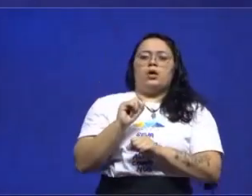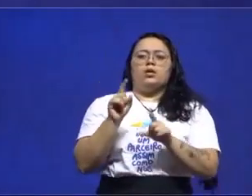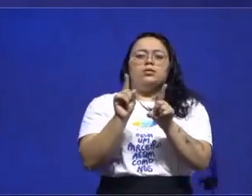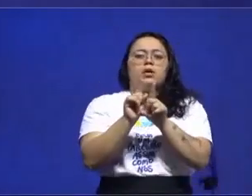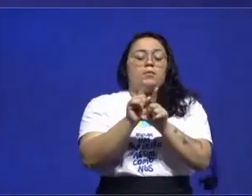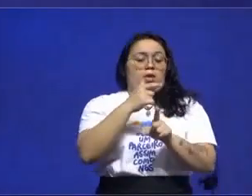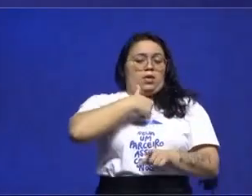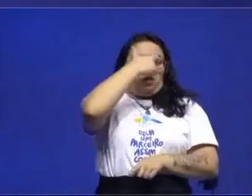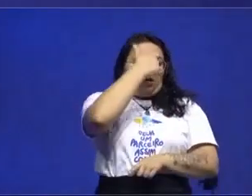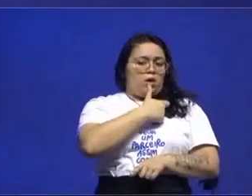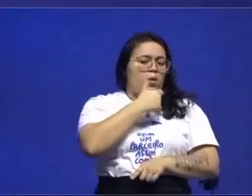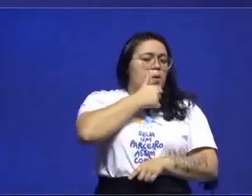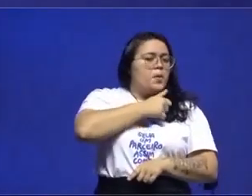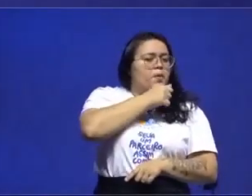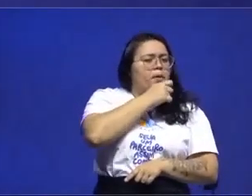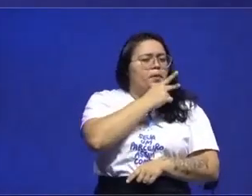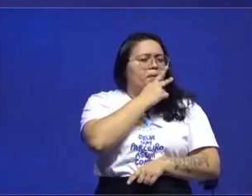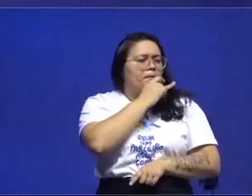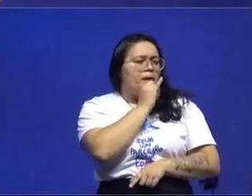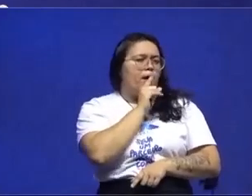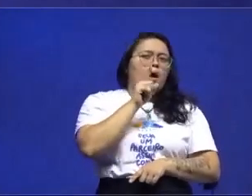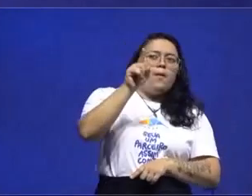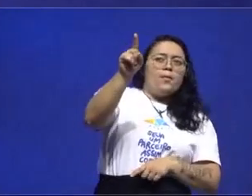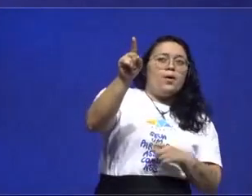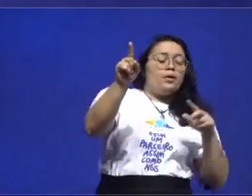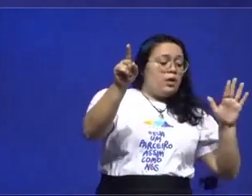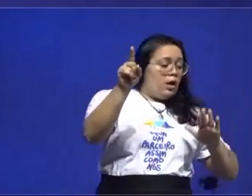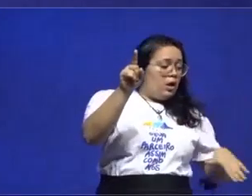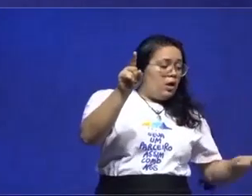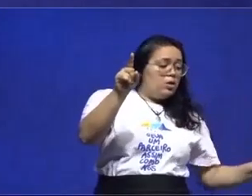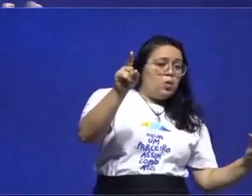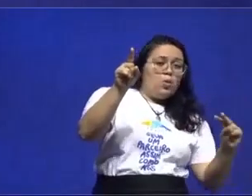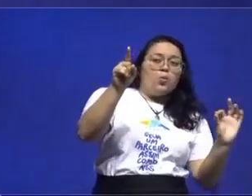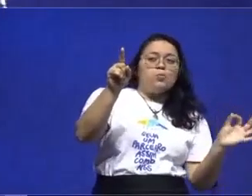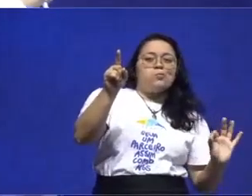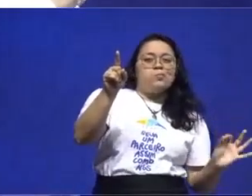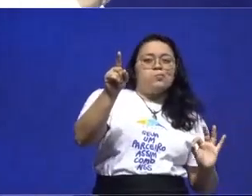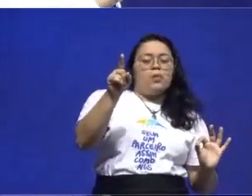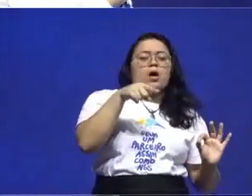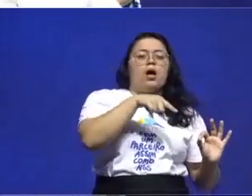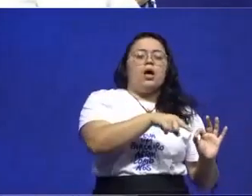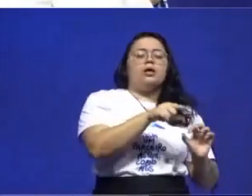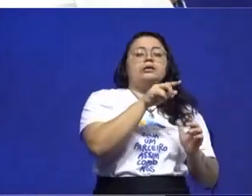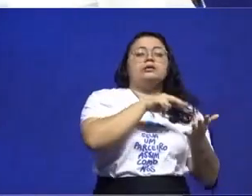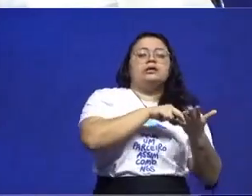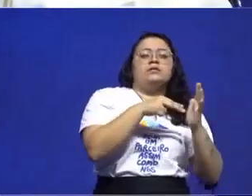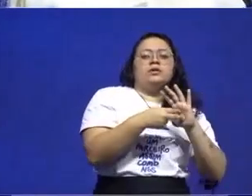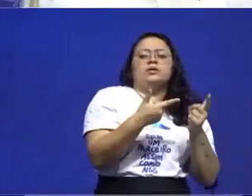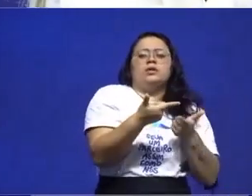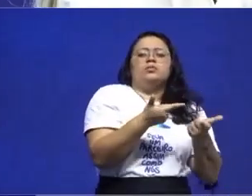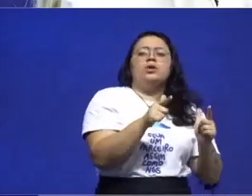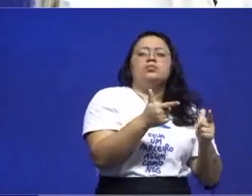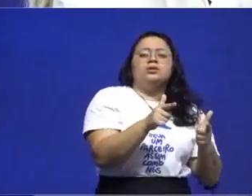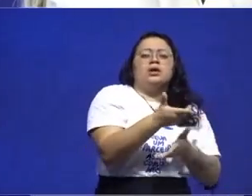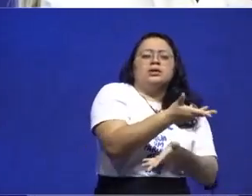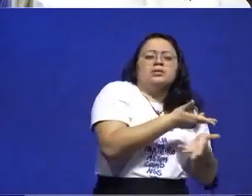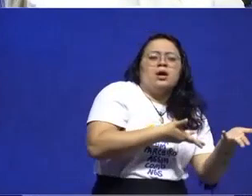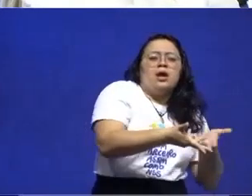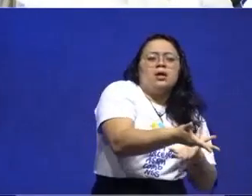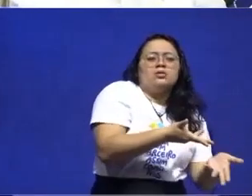difficulty of perceiving a communicative intention an interaction and that it signals the difficulty of